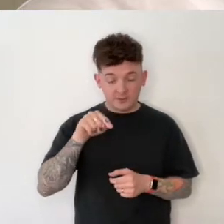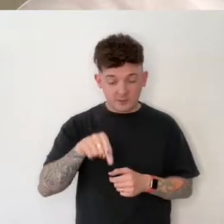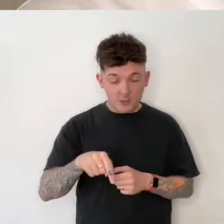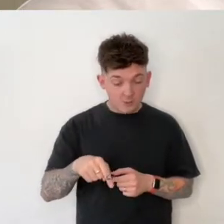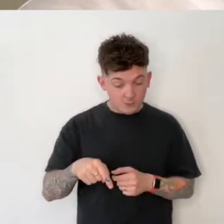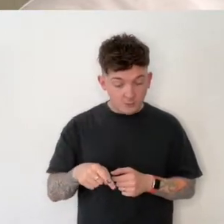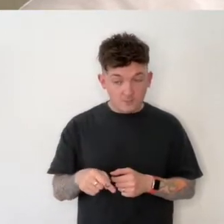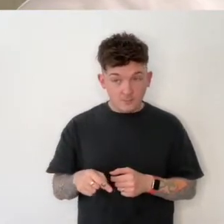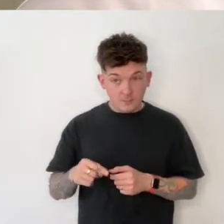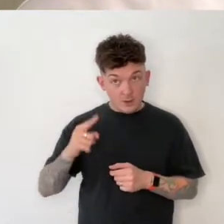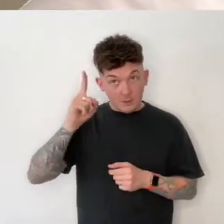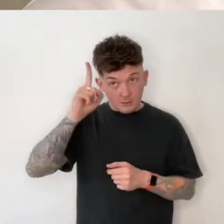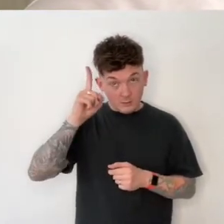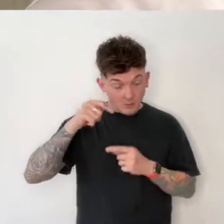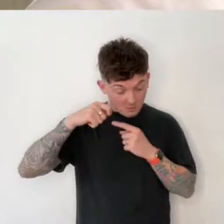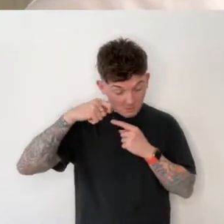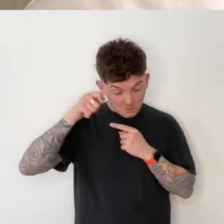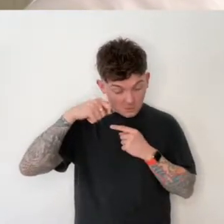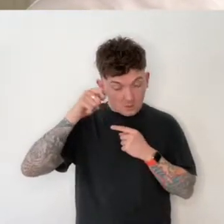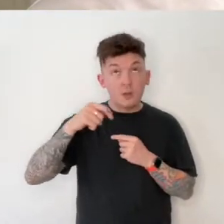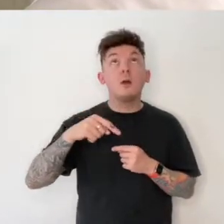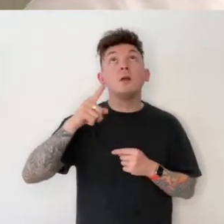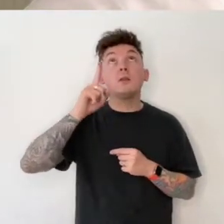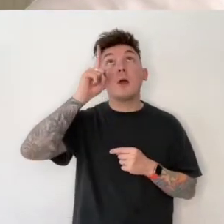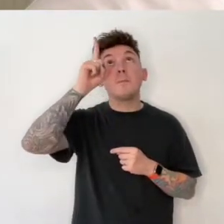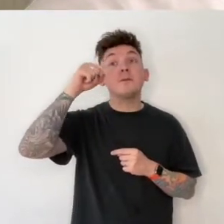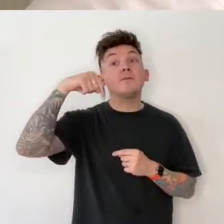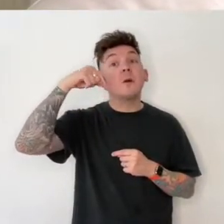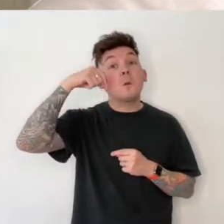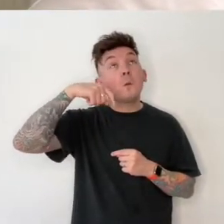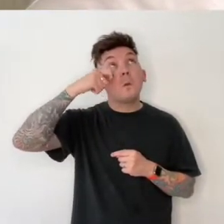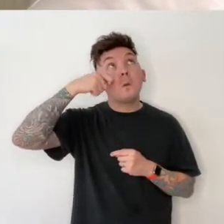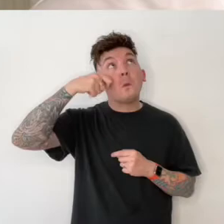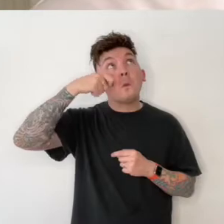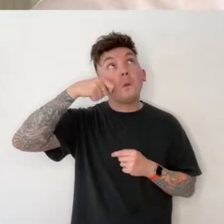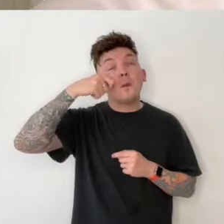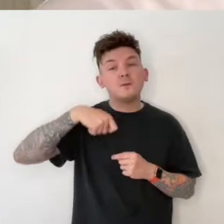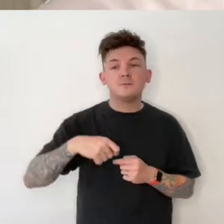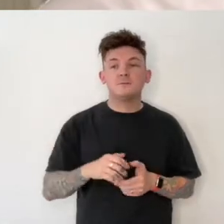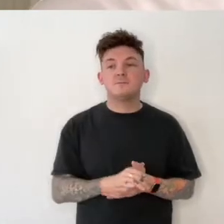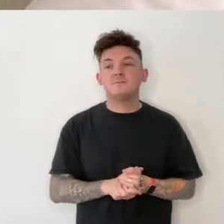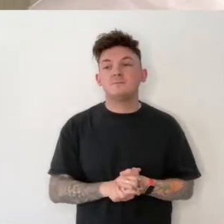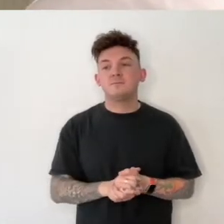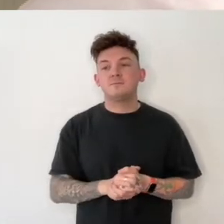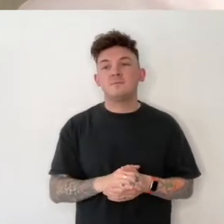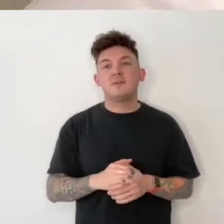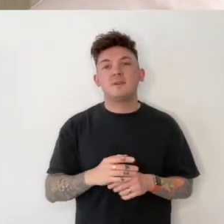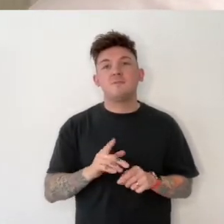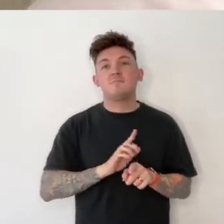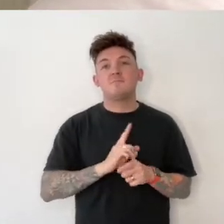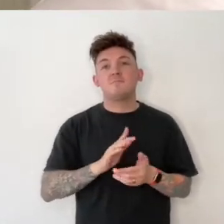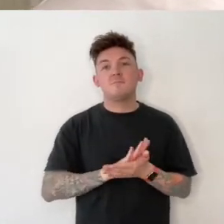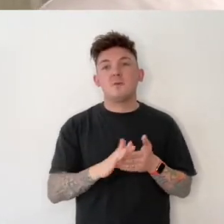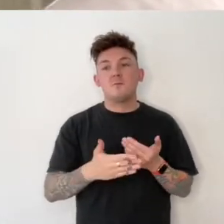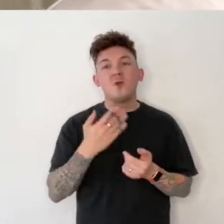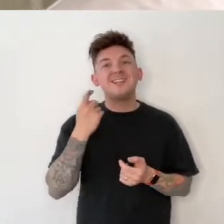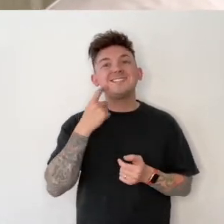top lashes, looking up to do my bottom so you're not getting mascara all over a place.